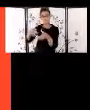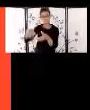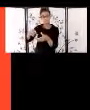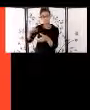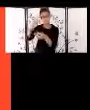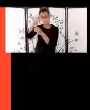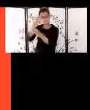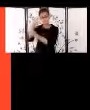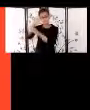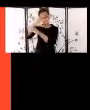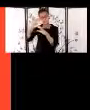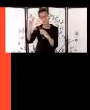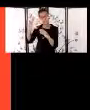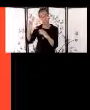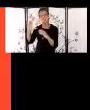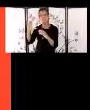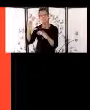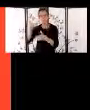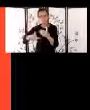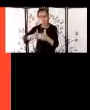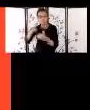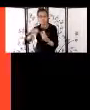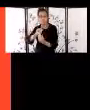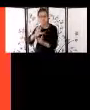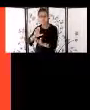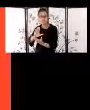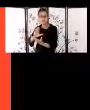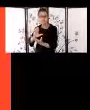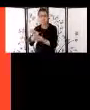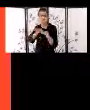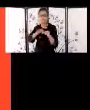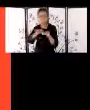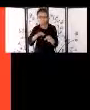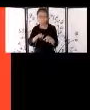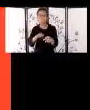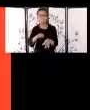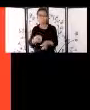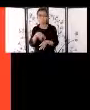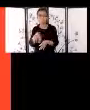approach, and processes, to demonstrate that there is shared accountability and ownership